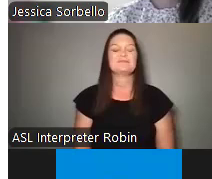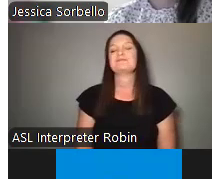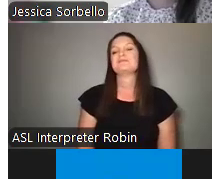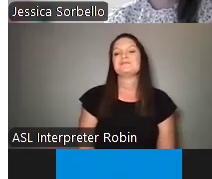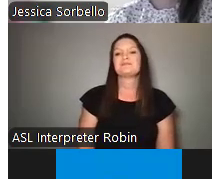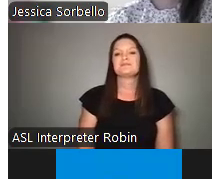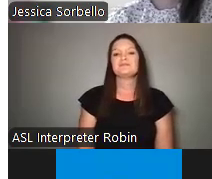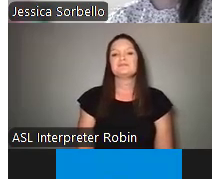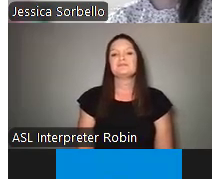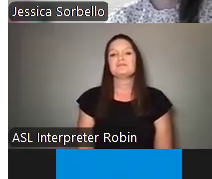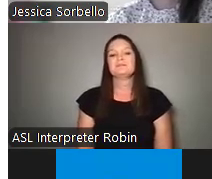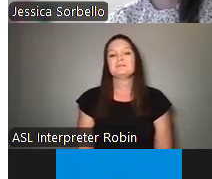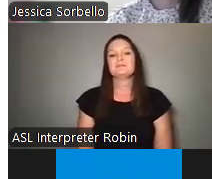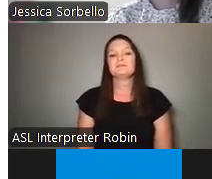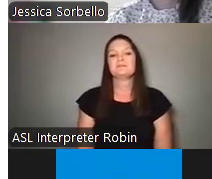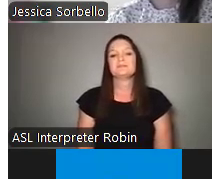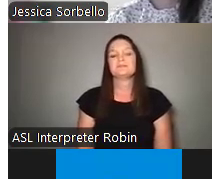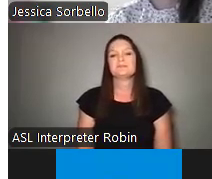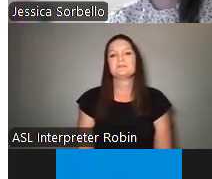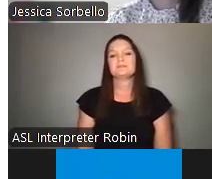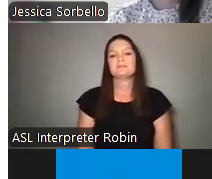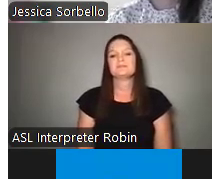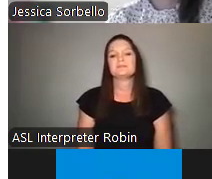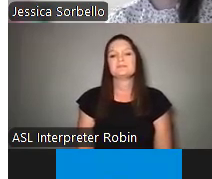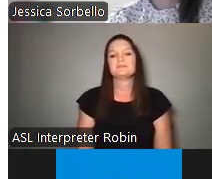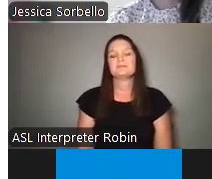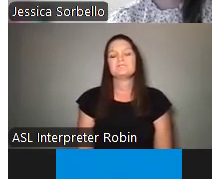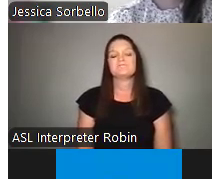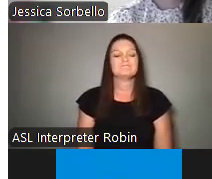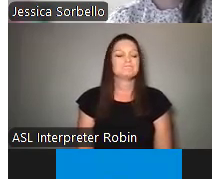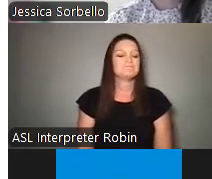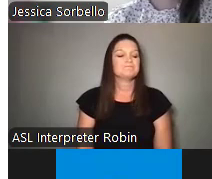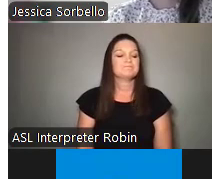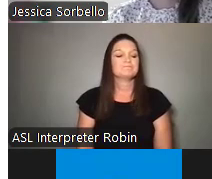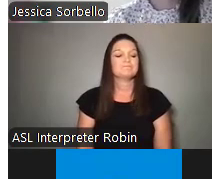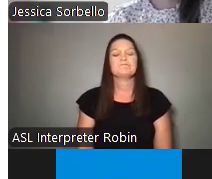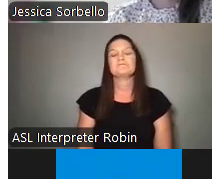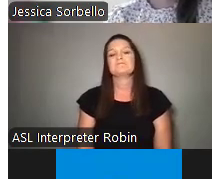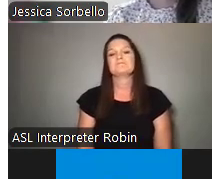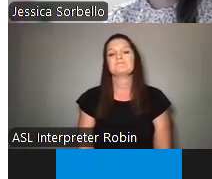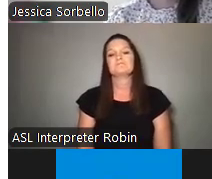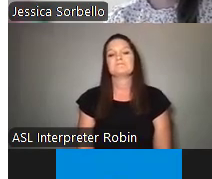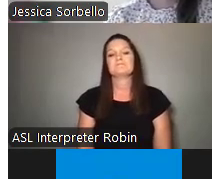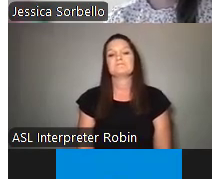. »SPEAKER: I'm just going to unmute myself. Jessica, when we were doing these in person